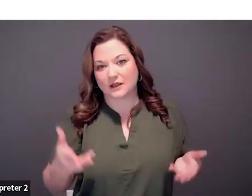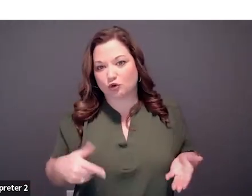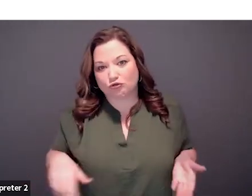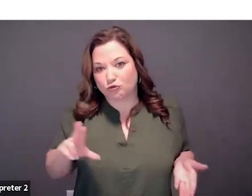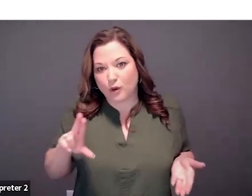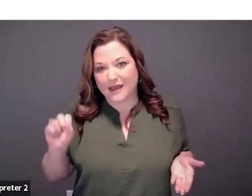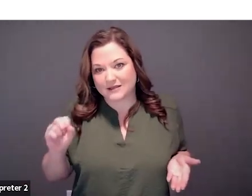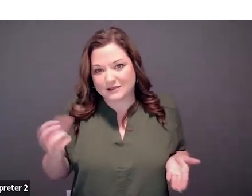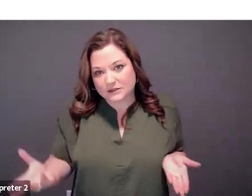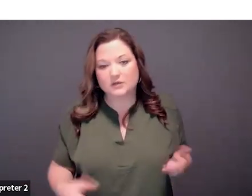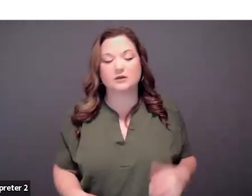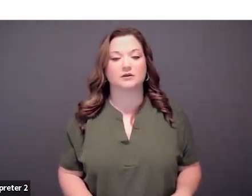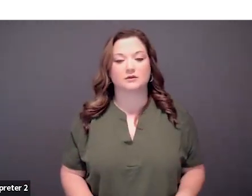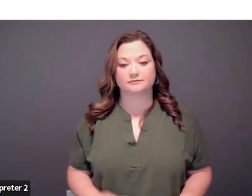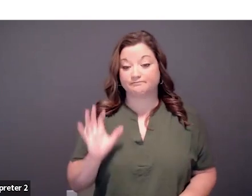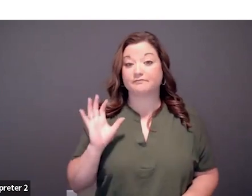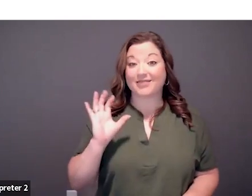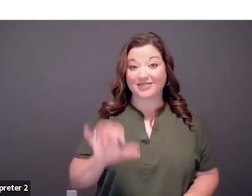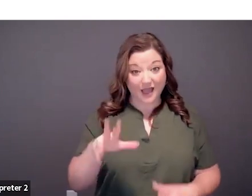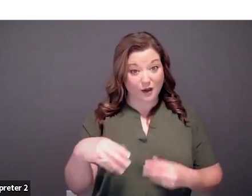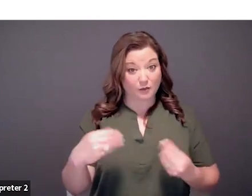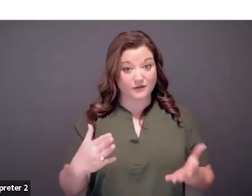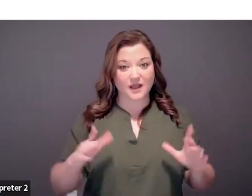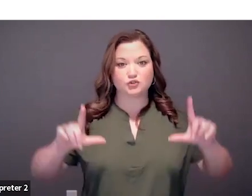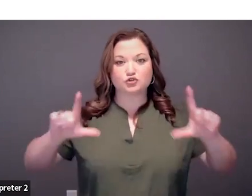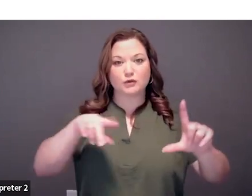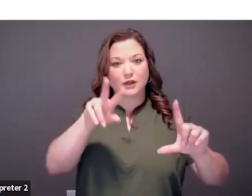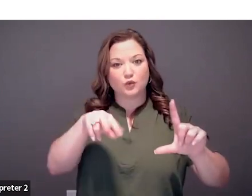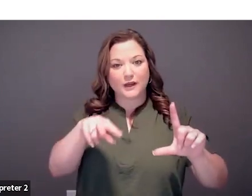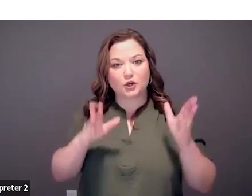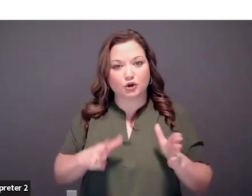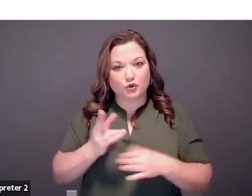This provides both screen reader users and sighted users